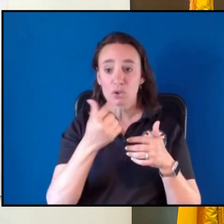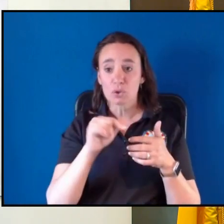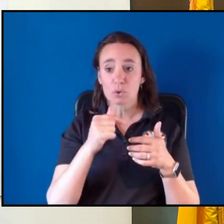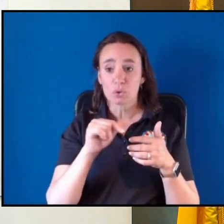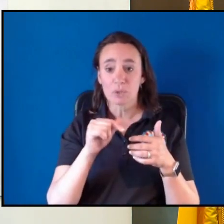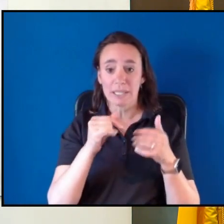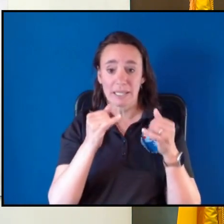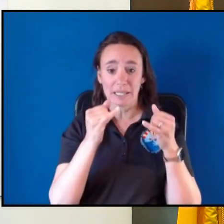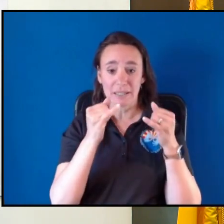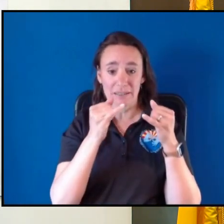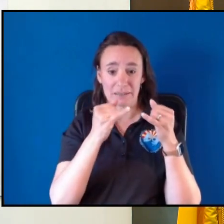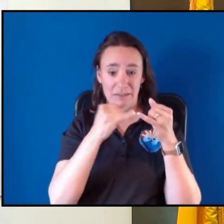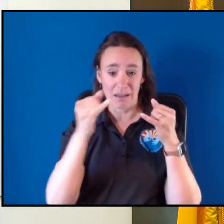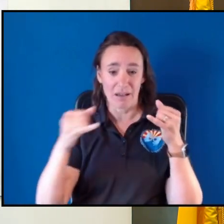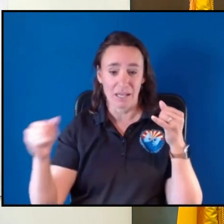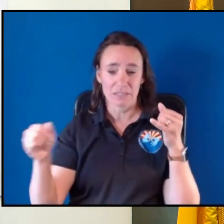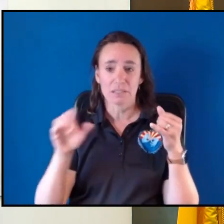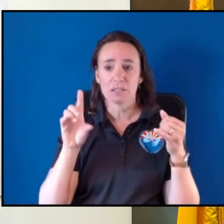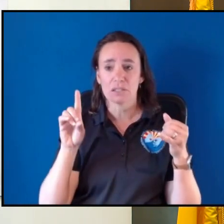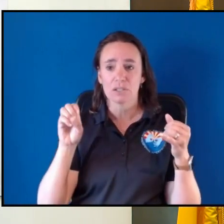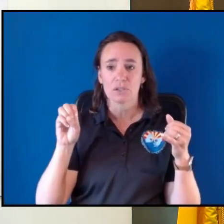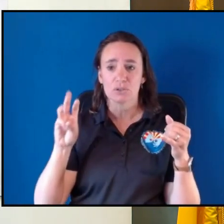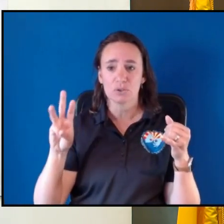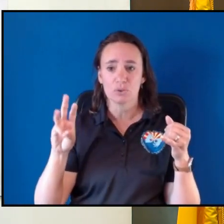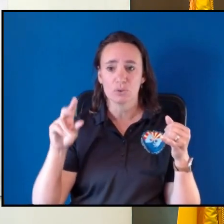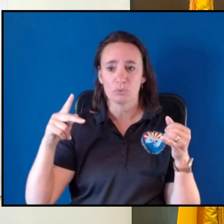It's just a measure of how much moisture is in the atmosphere.